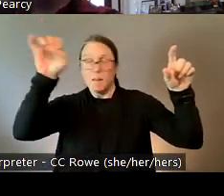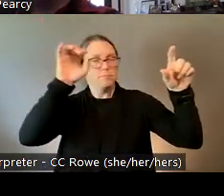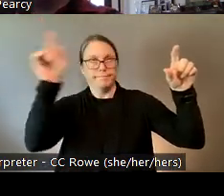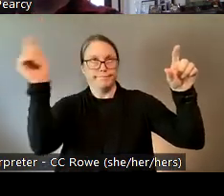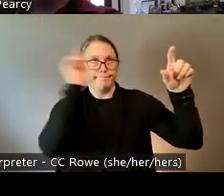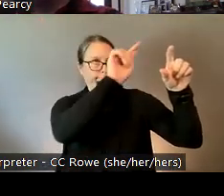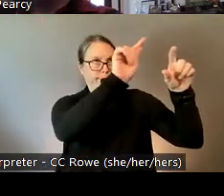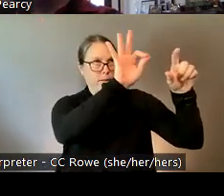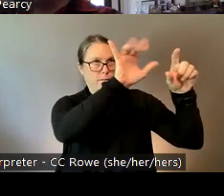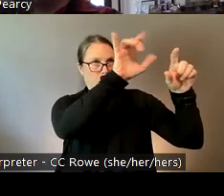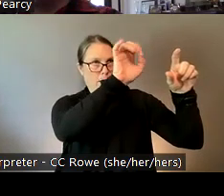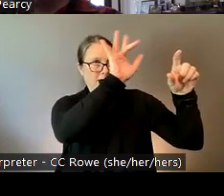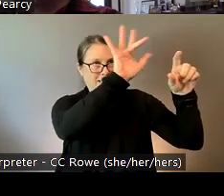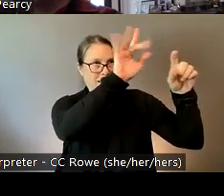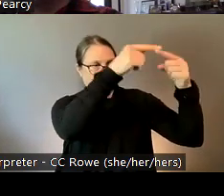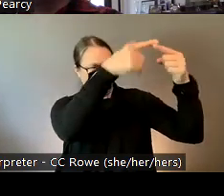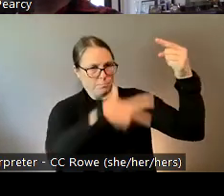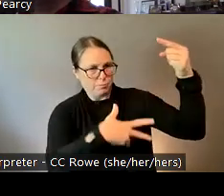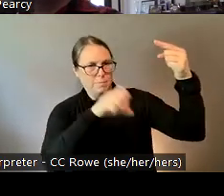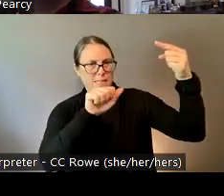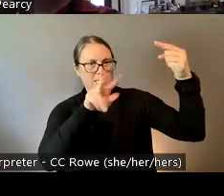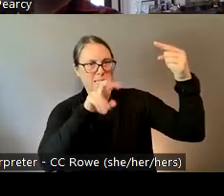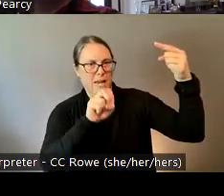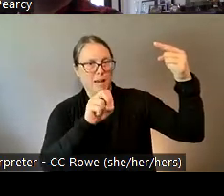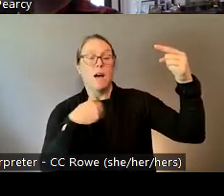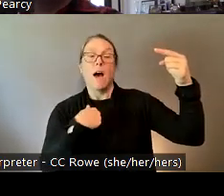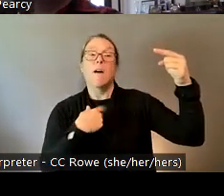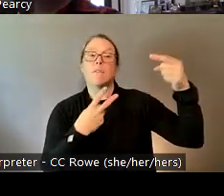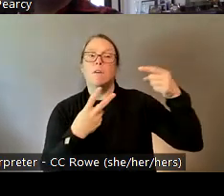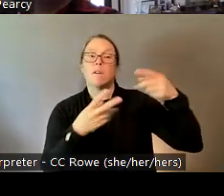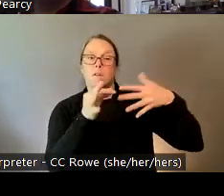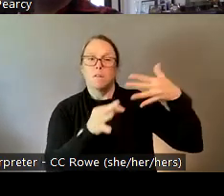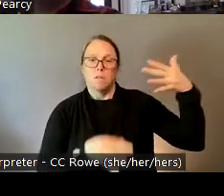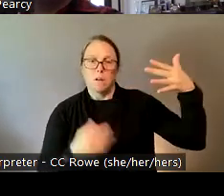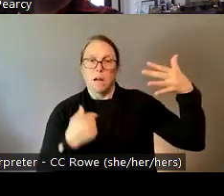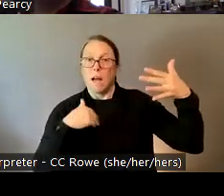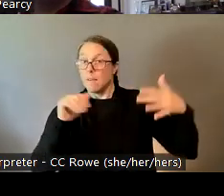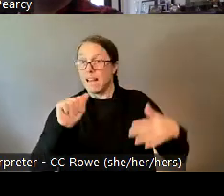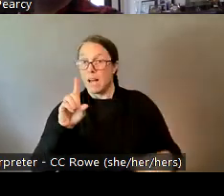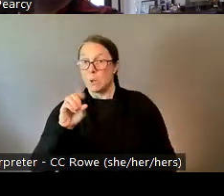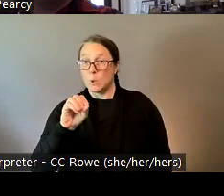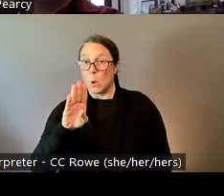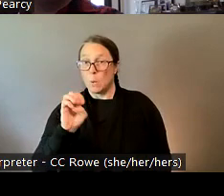Below that there is save as Adobe PDF. I know that Adobe is the default application